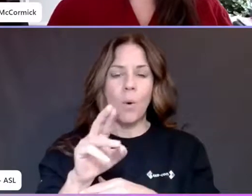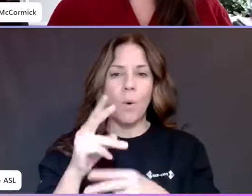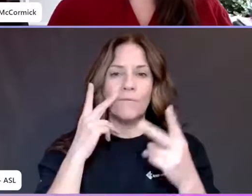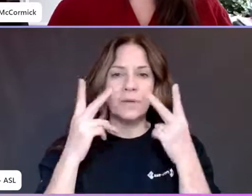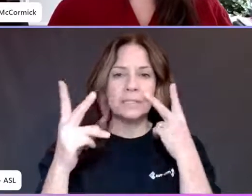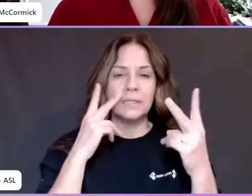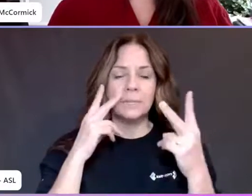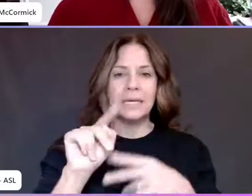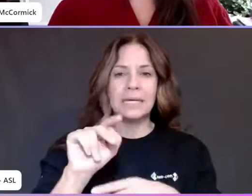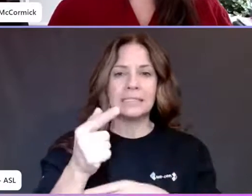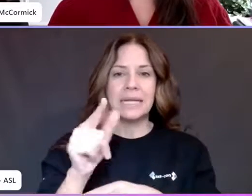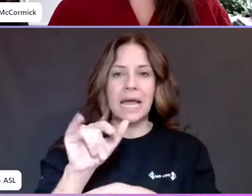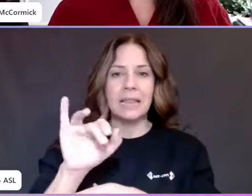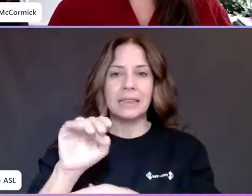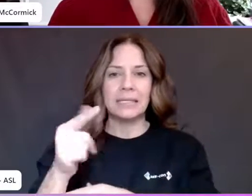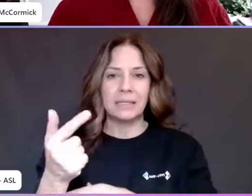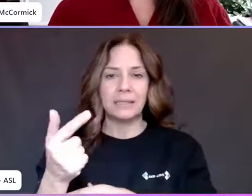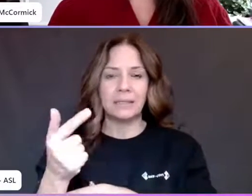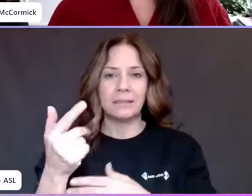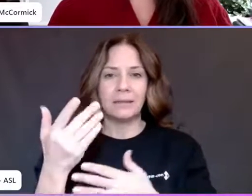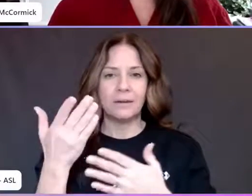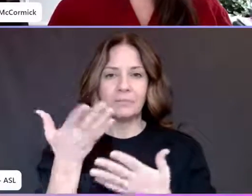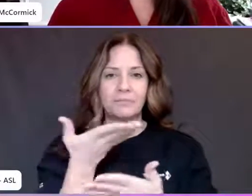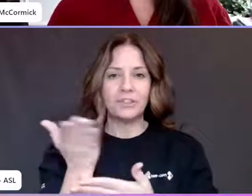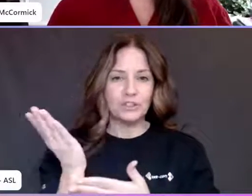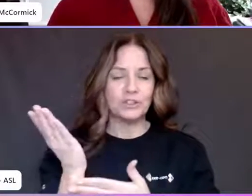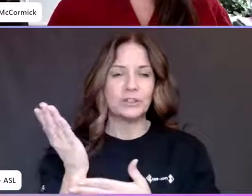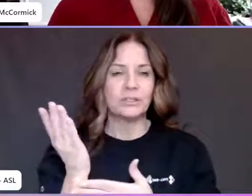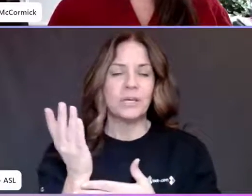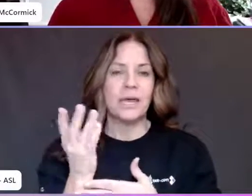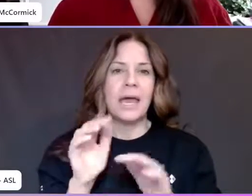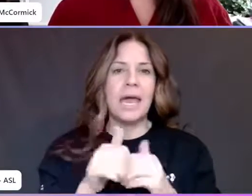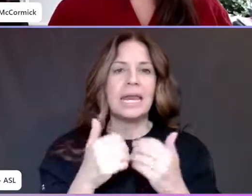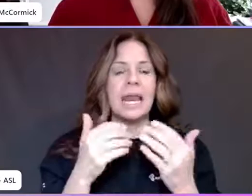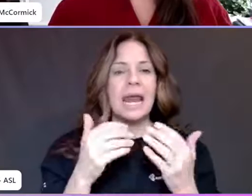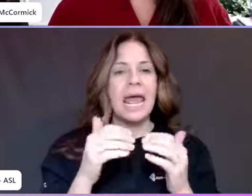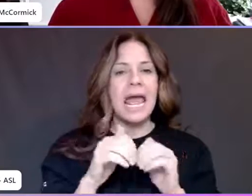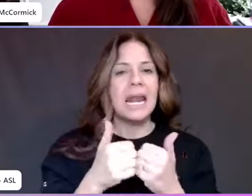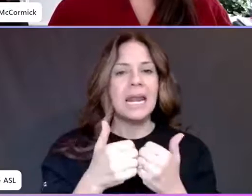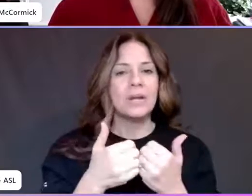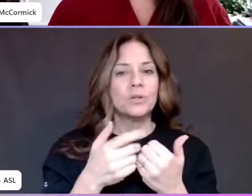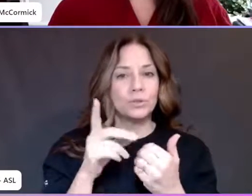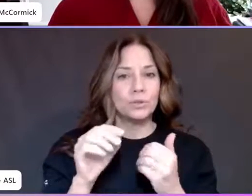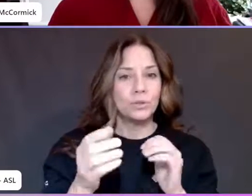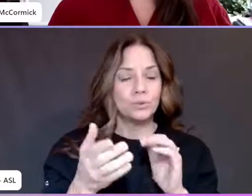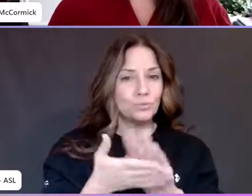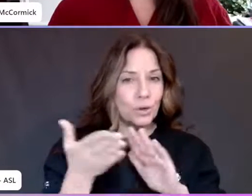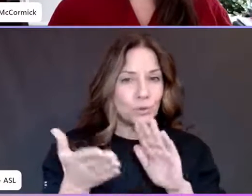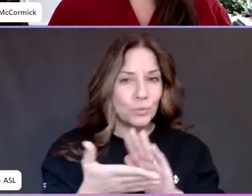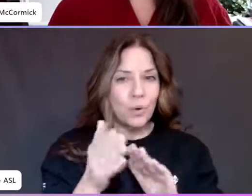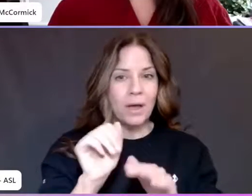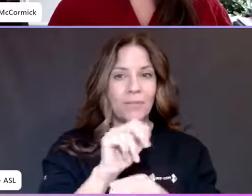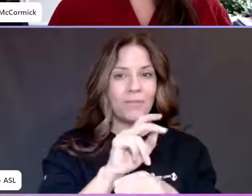Kelly-Gibson] How are you testing spa or